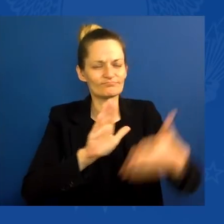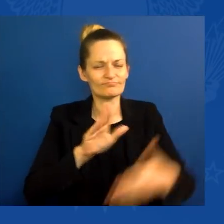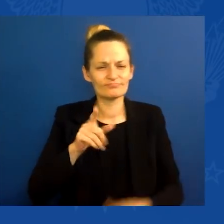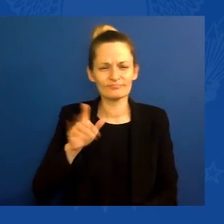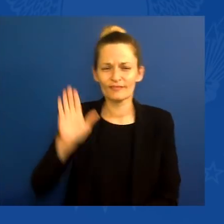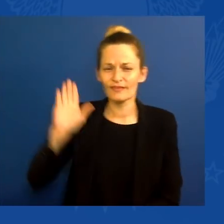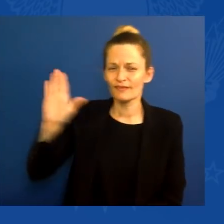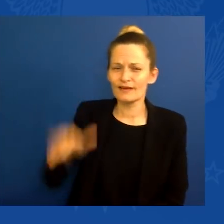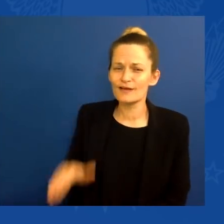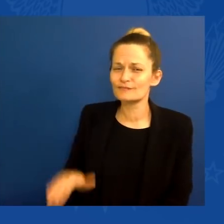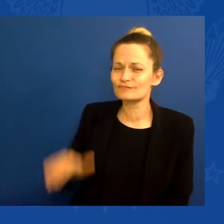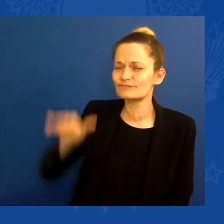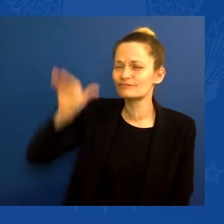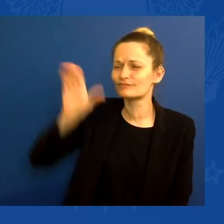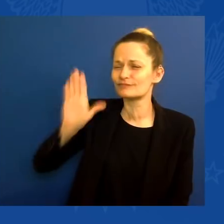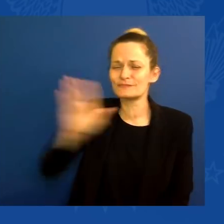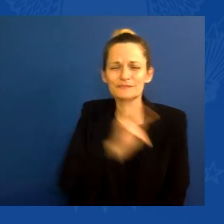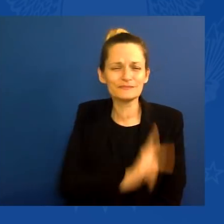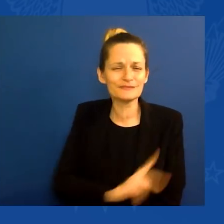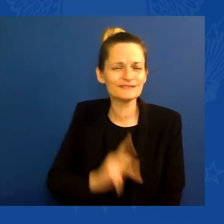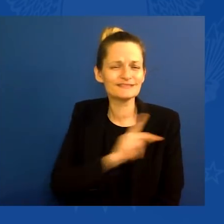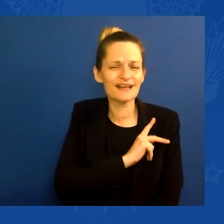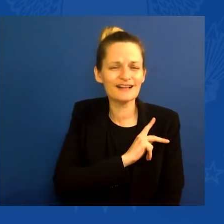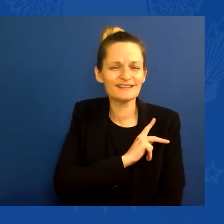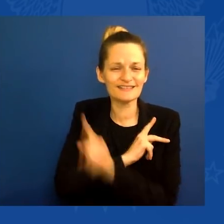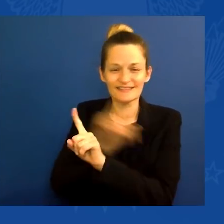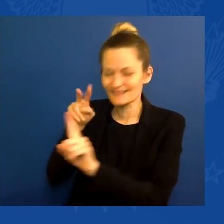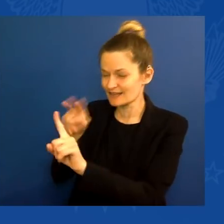when someone else was threatened or being bullied, regardless of the odds.